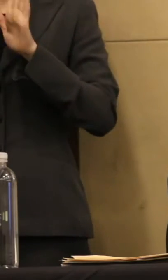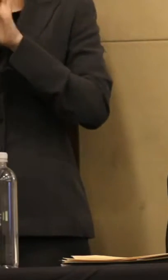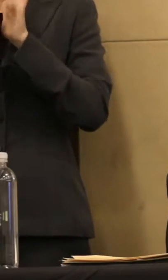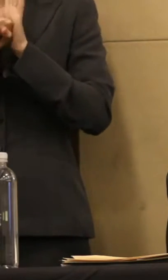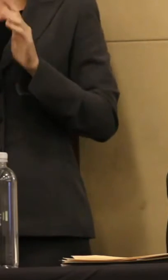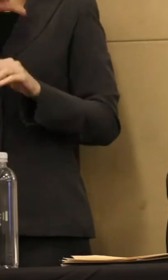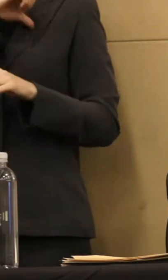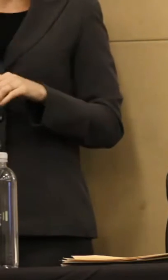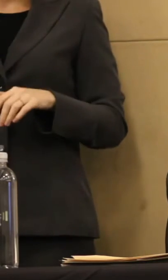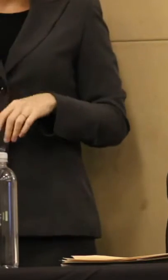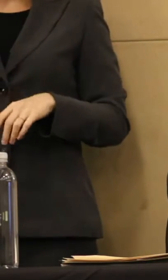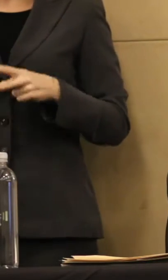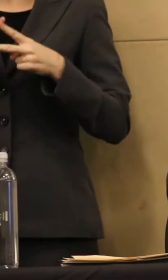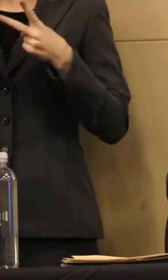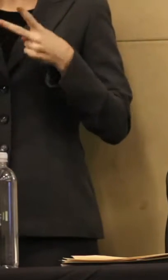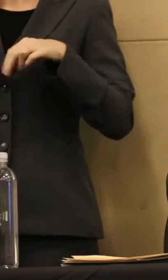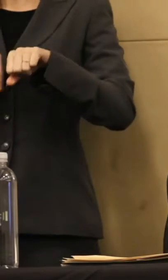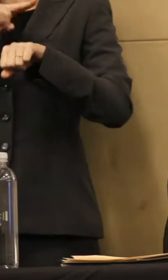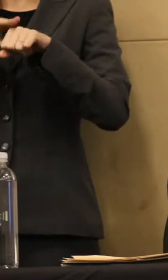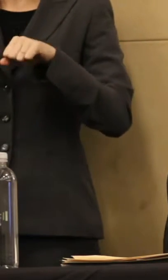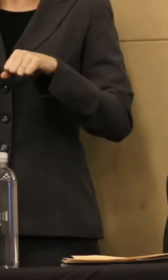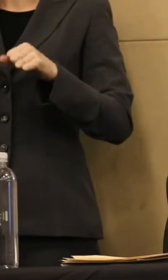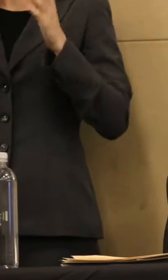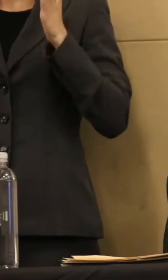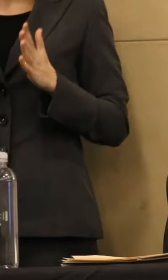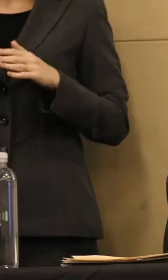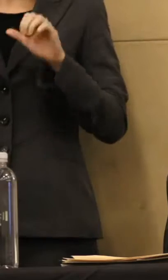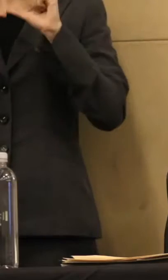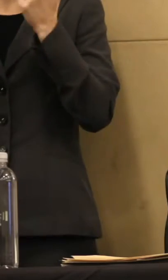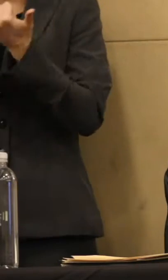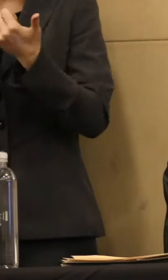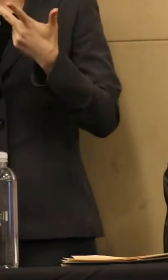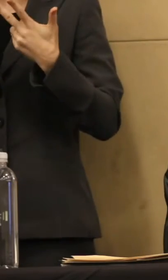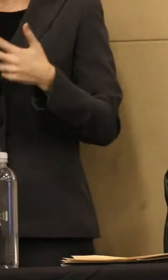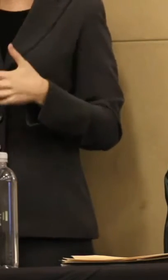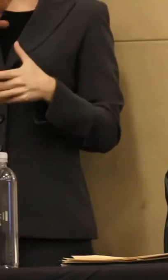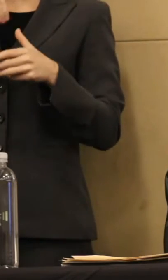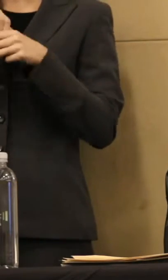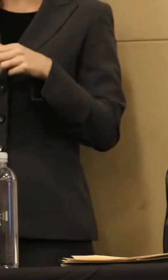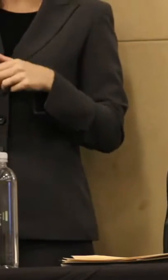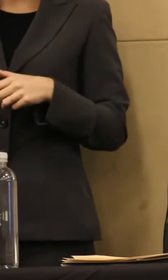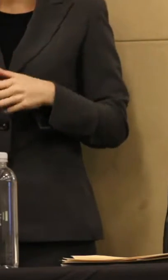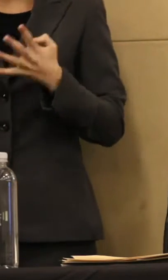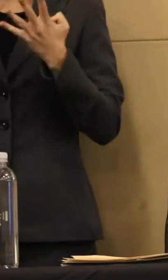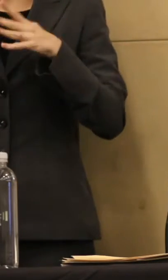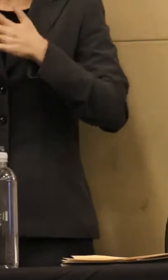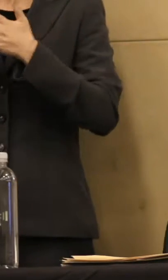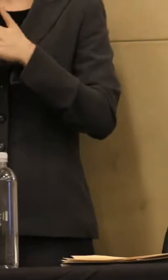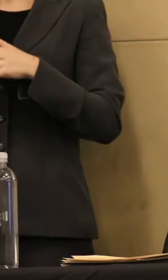Governors association, women in government, council of state government -- they bring